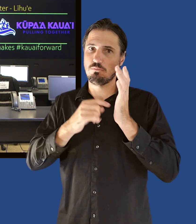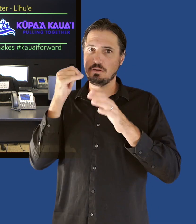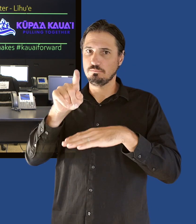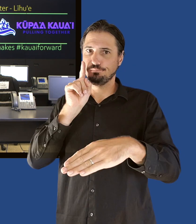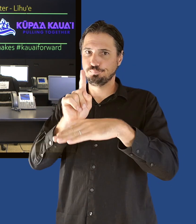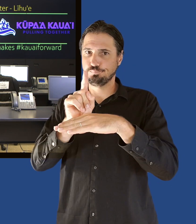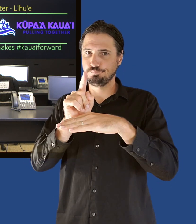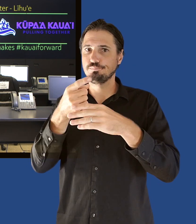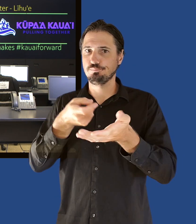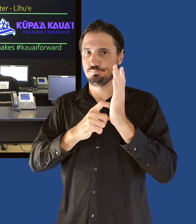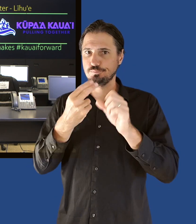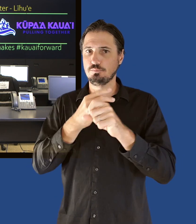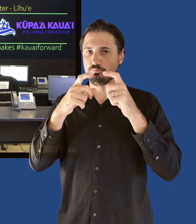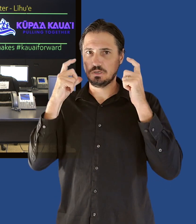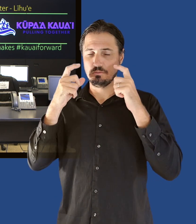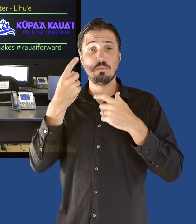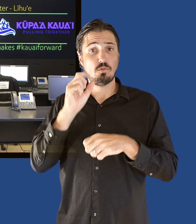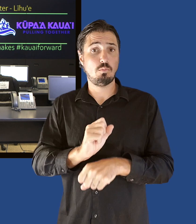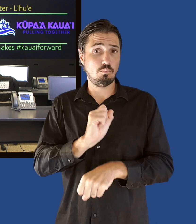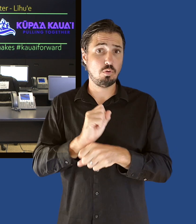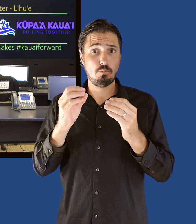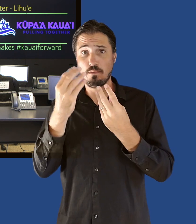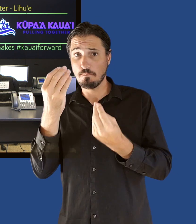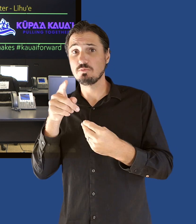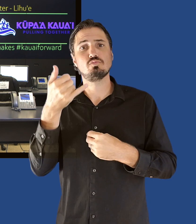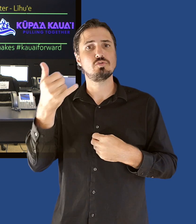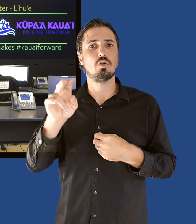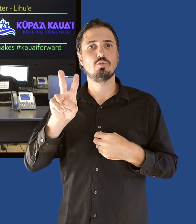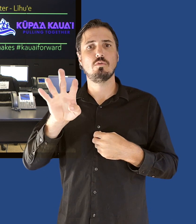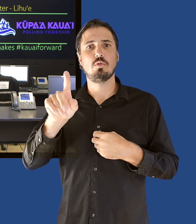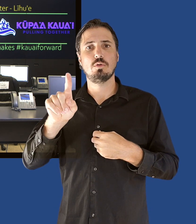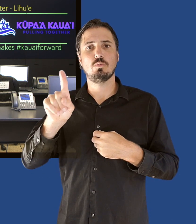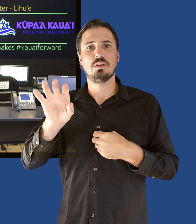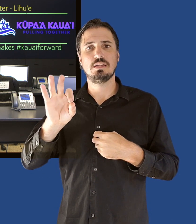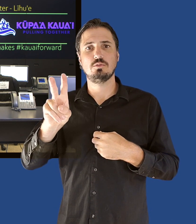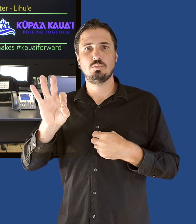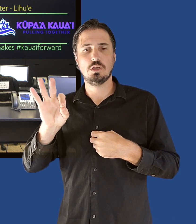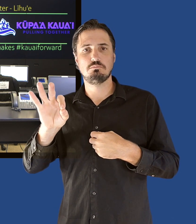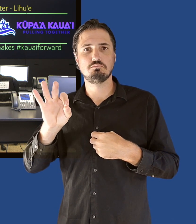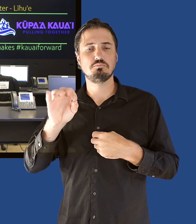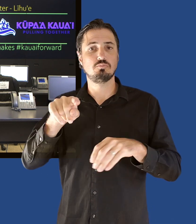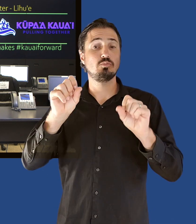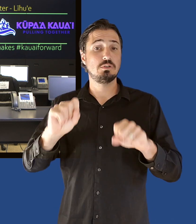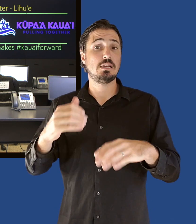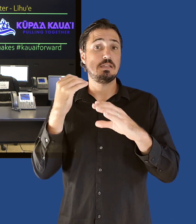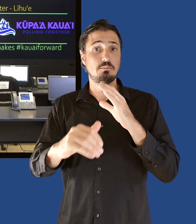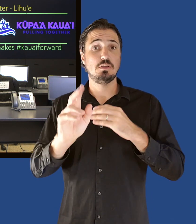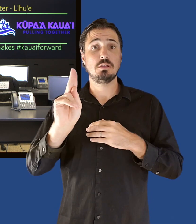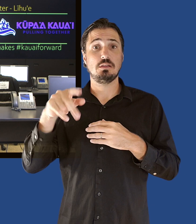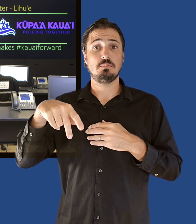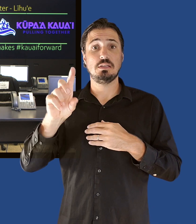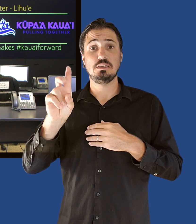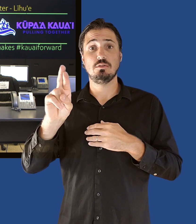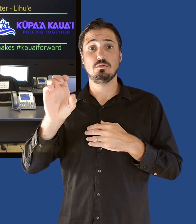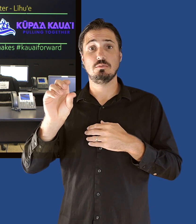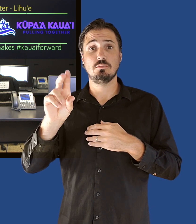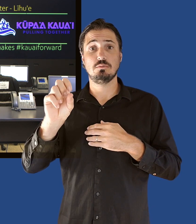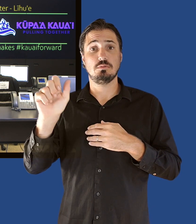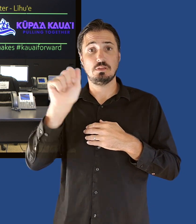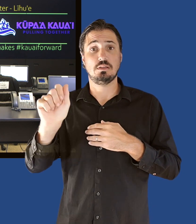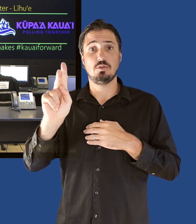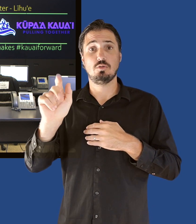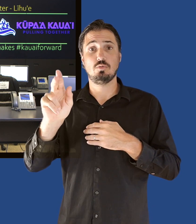To make an appointment or for more information please call 241-1929 or email kpdrecords@kauai.gov.